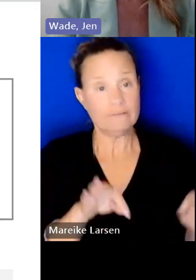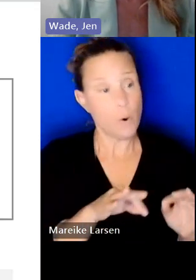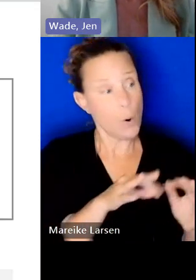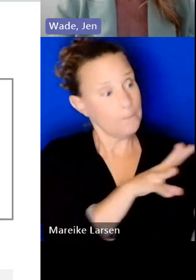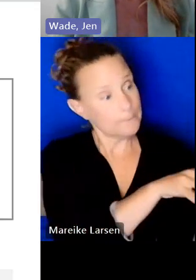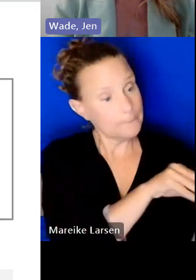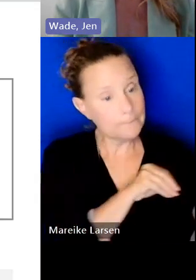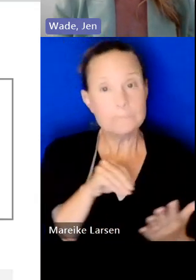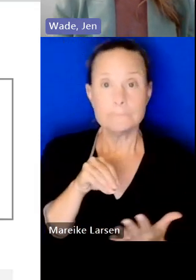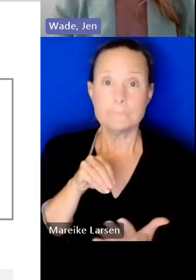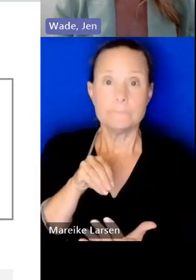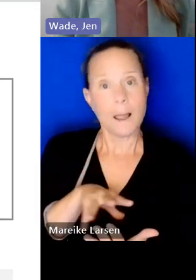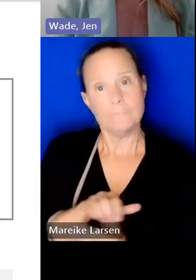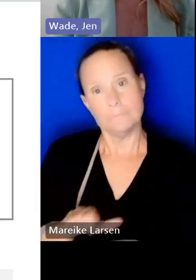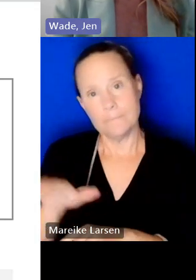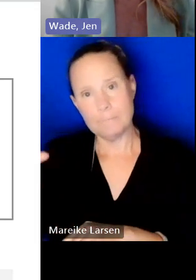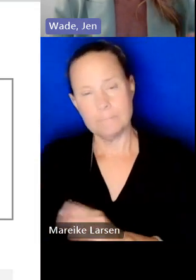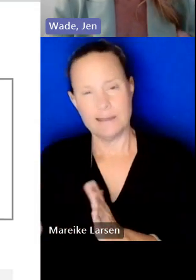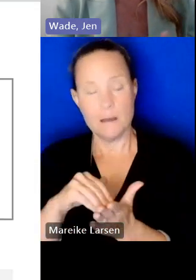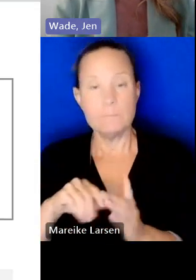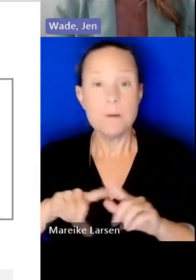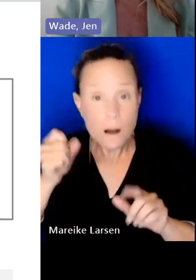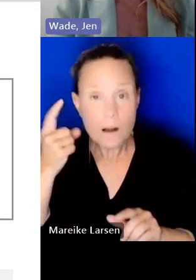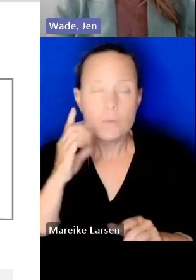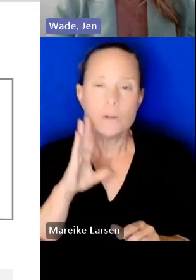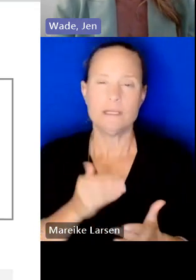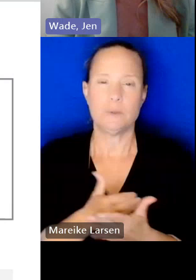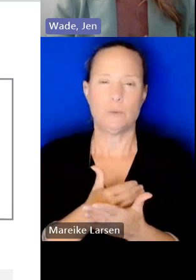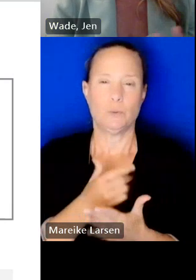cut down on the administrative burden. However, there will be new questions.